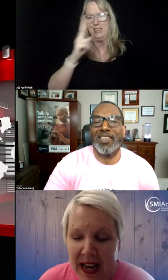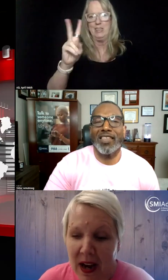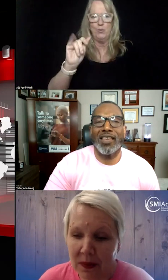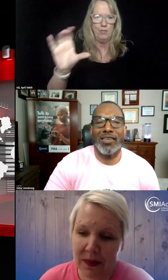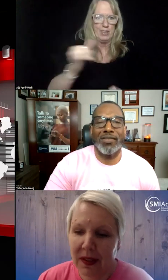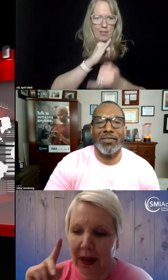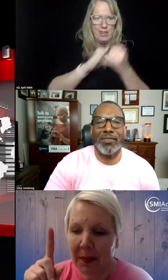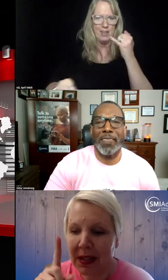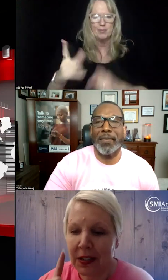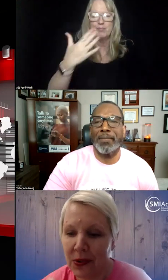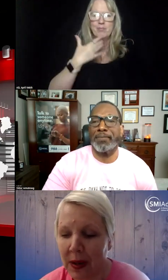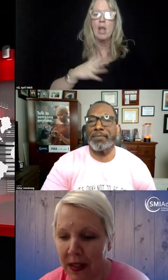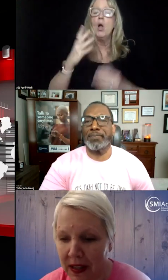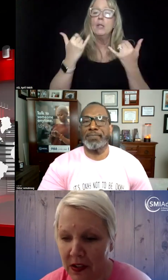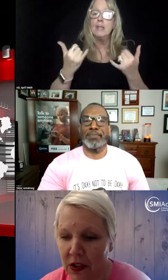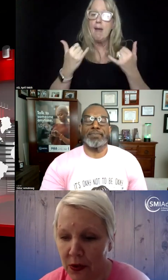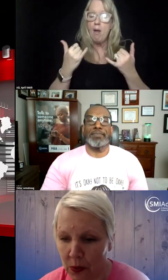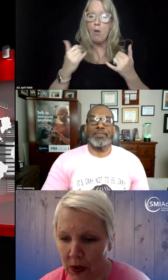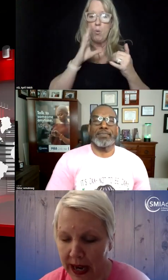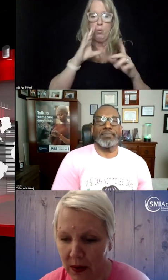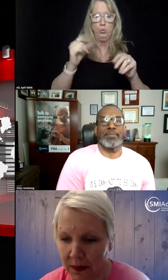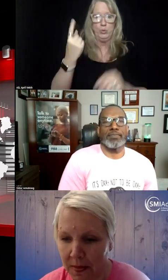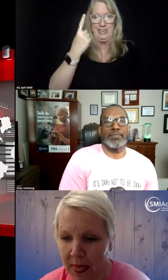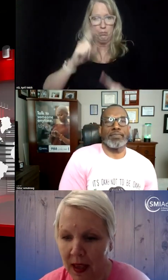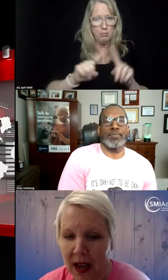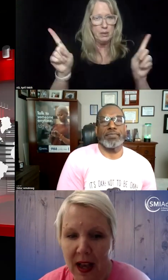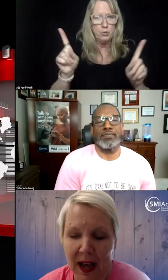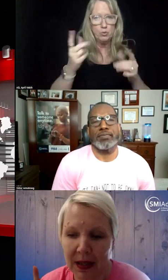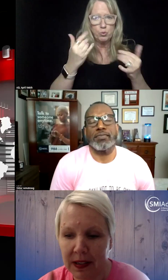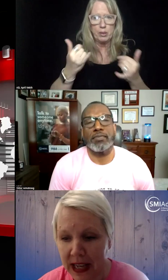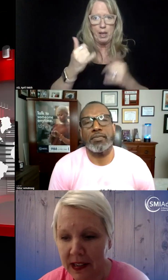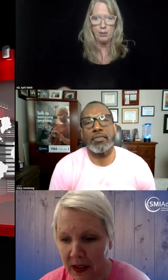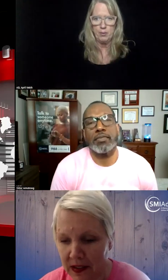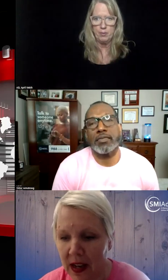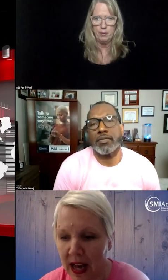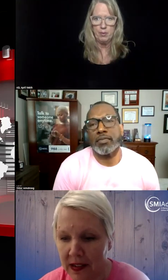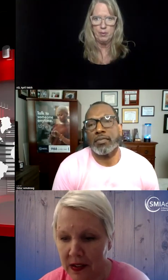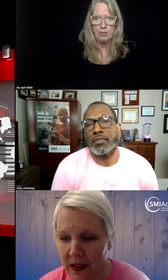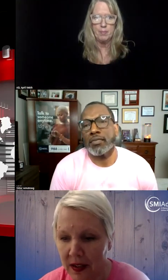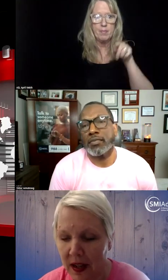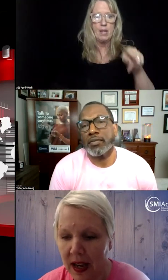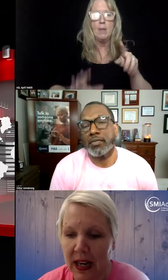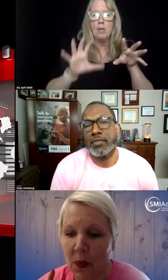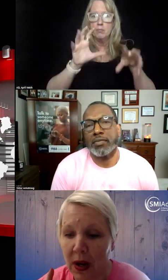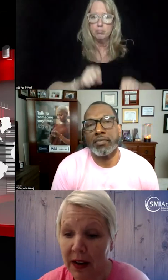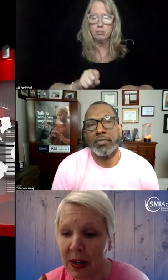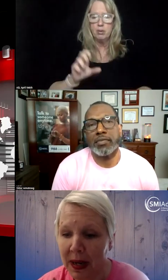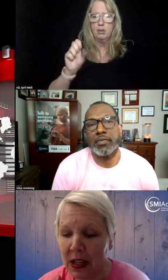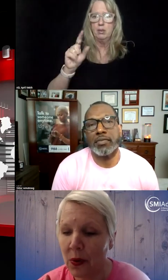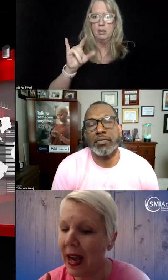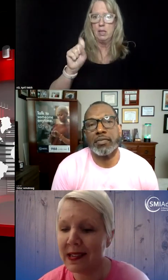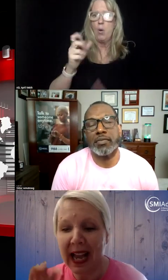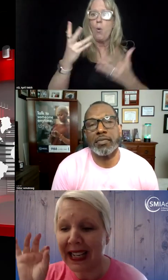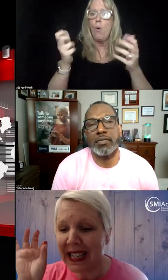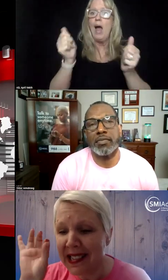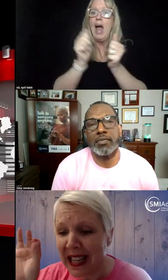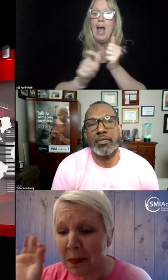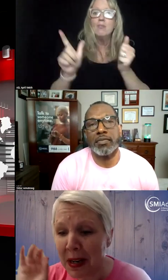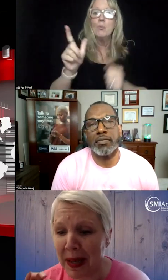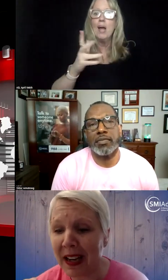NOW, I AM GOING TO TAKE DOWN THE SLIDES. IF YOU HAVE ANY PINK